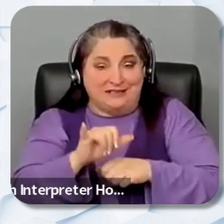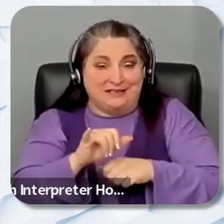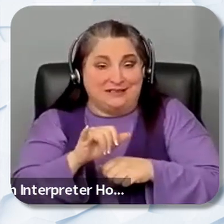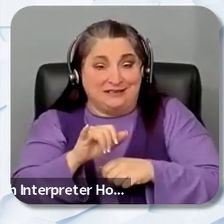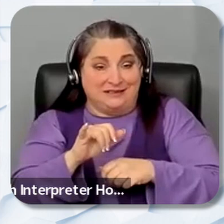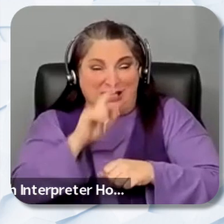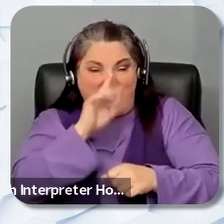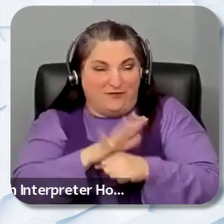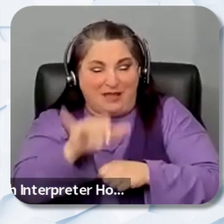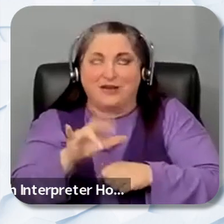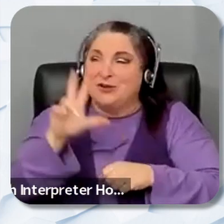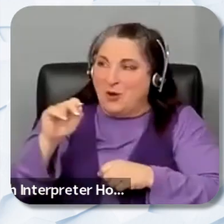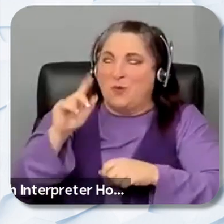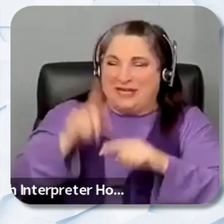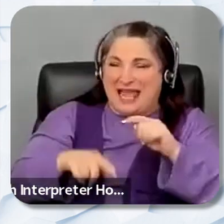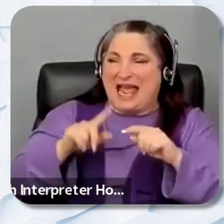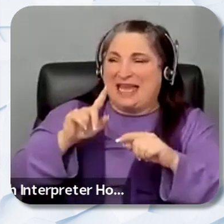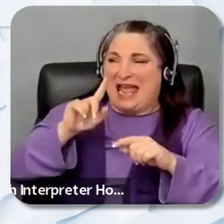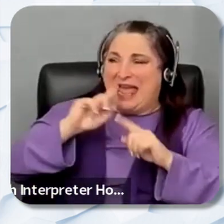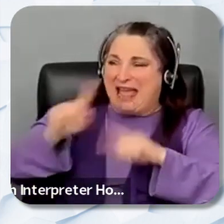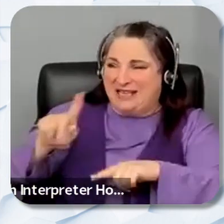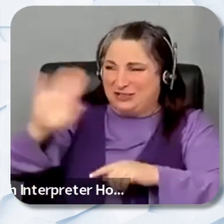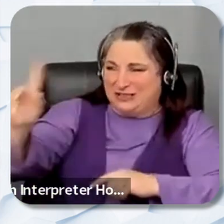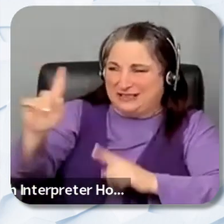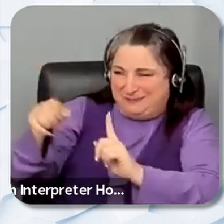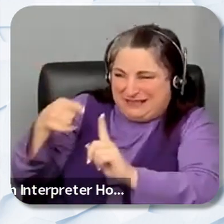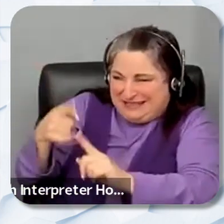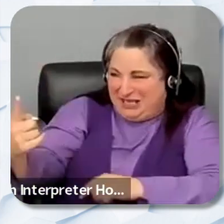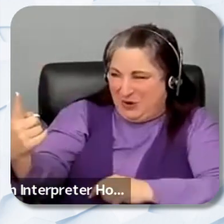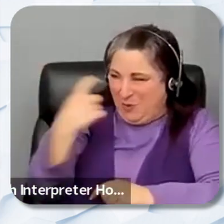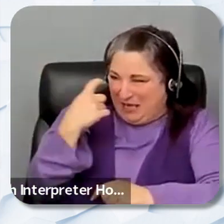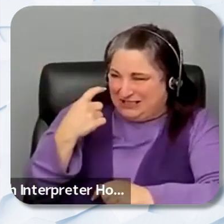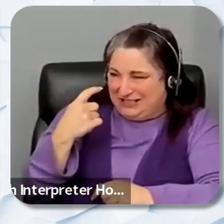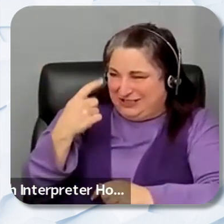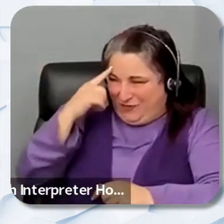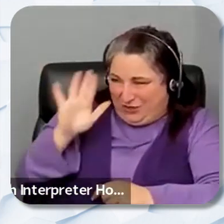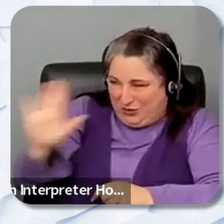So we can't answer those questions today, But Steven Rogers is available. If you email